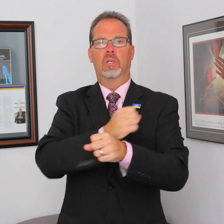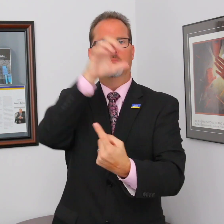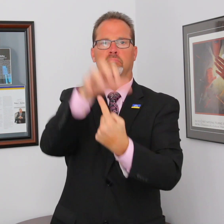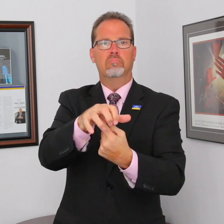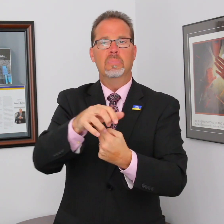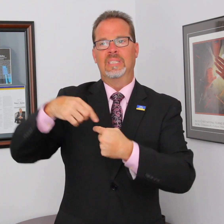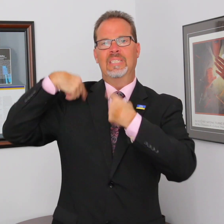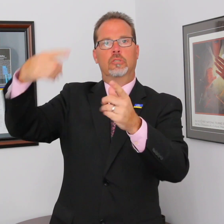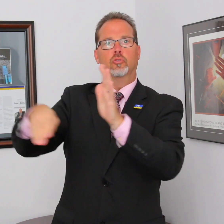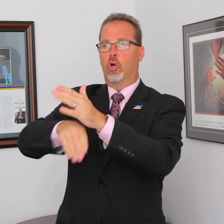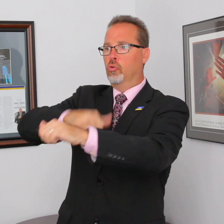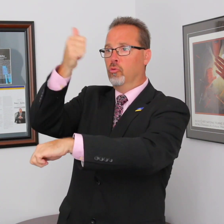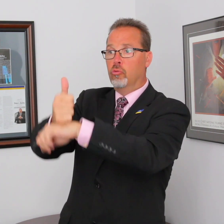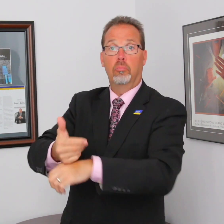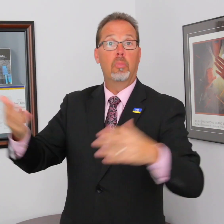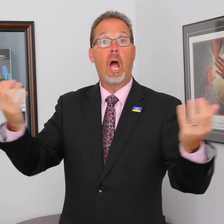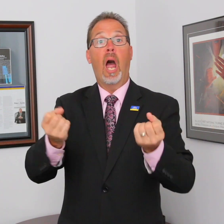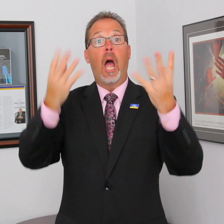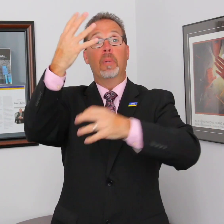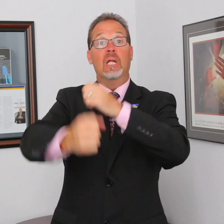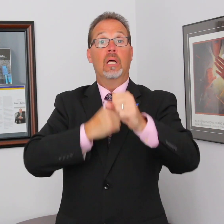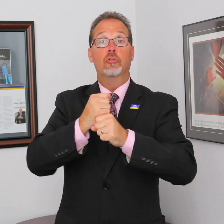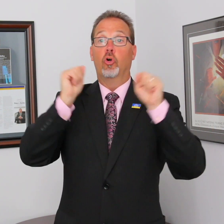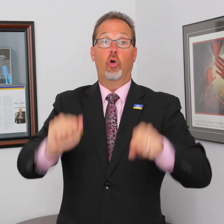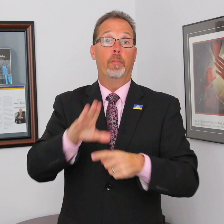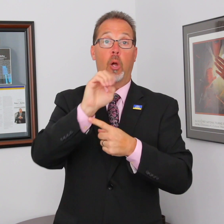never happened in the history of PSD. Neither in the 197 year history of the school